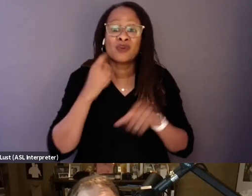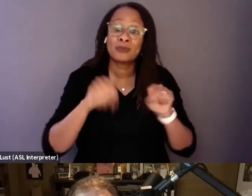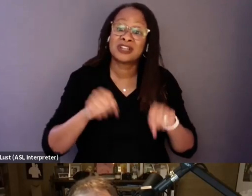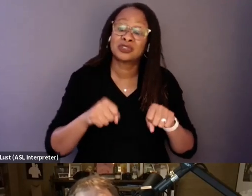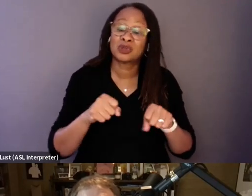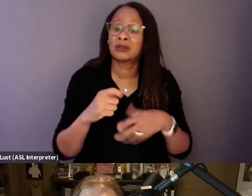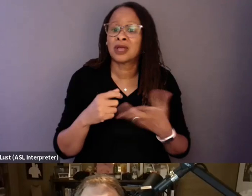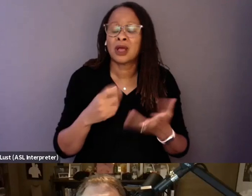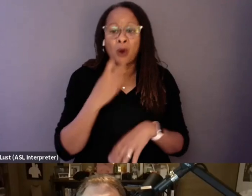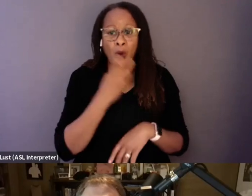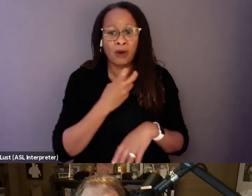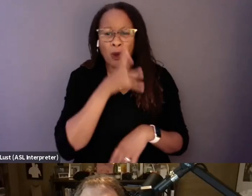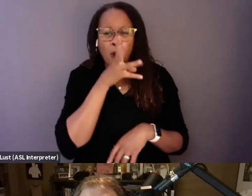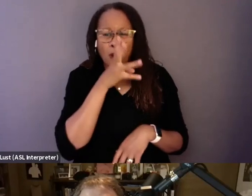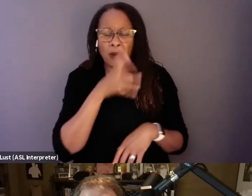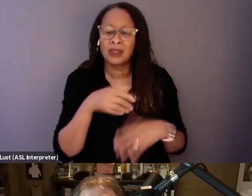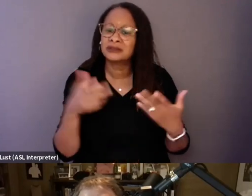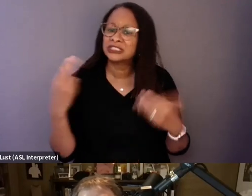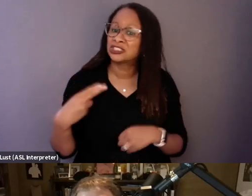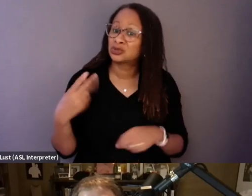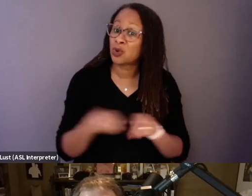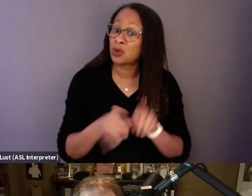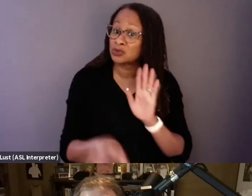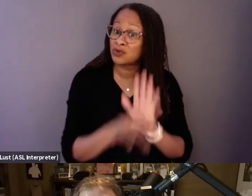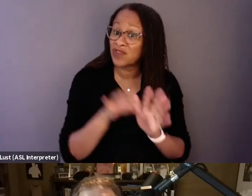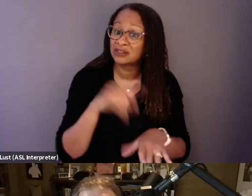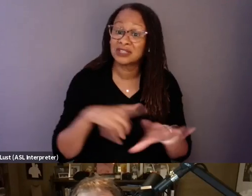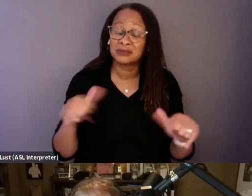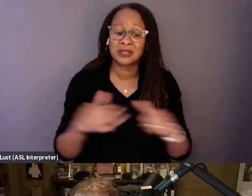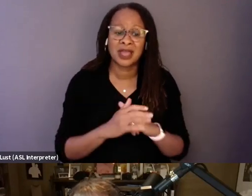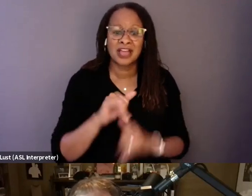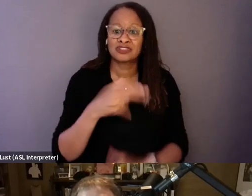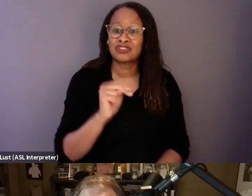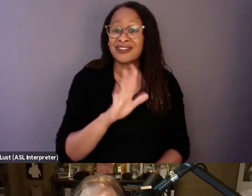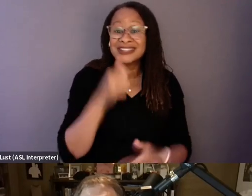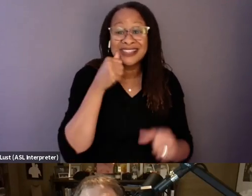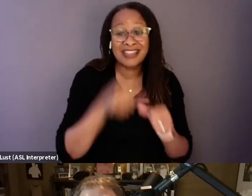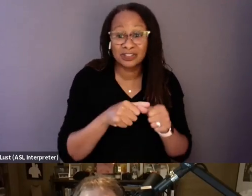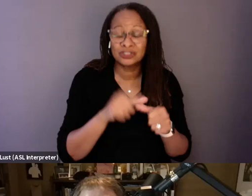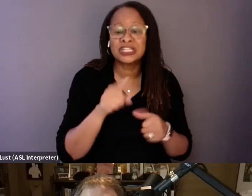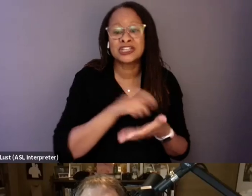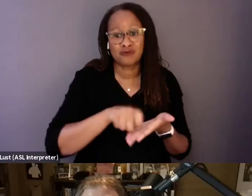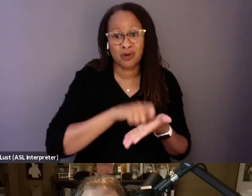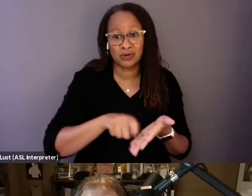But also we discovered John's letters that he had written throughout his life